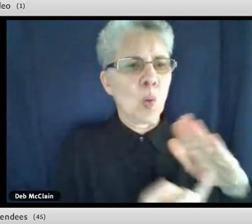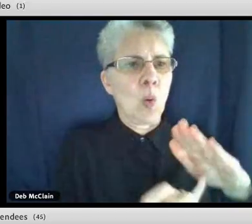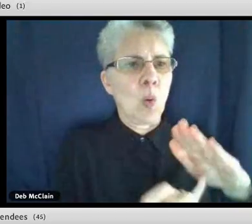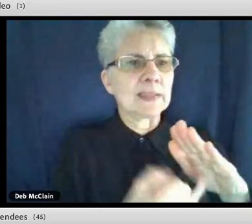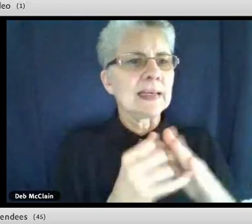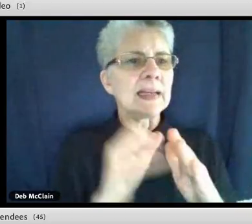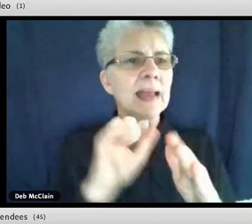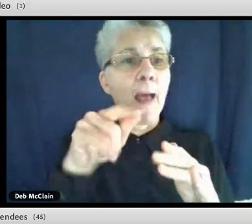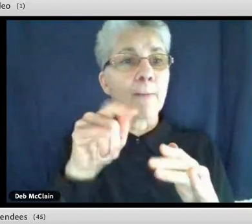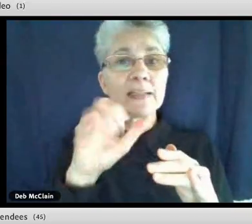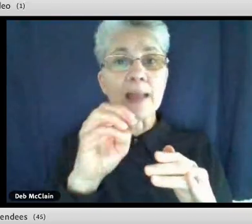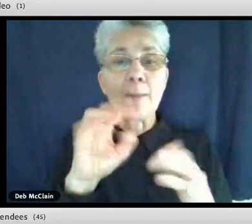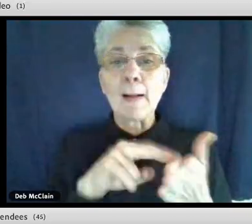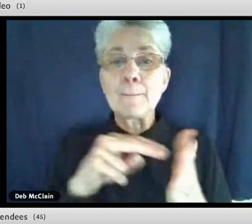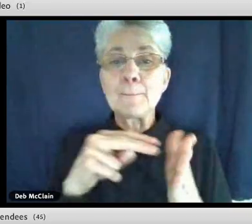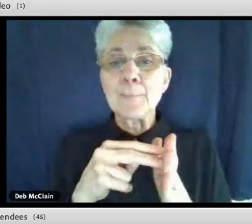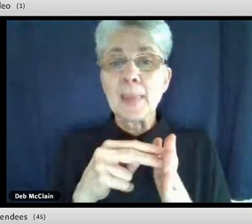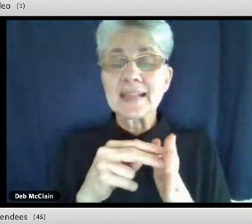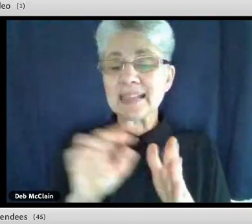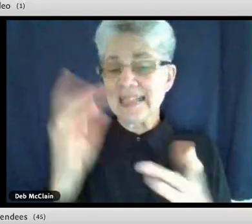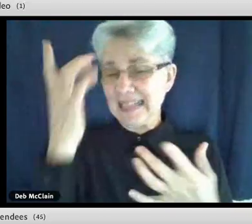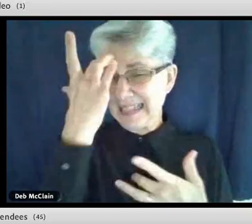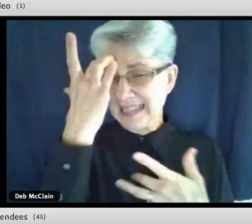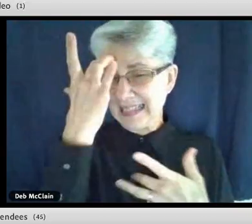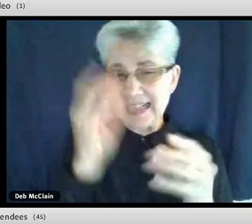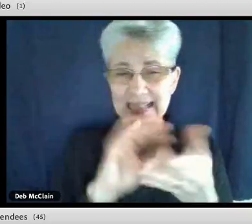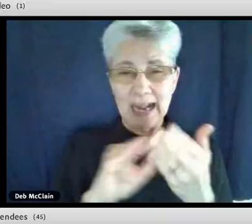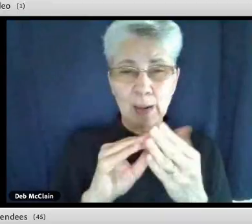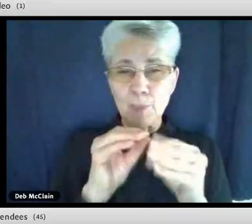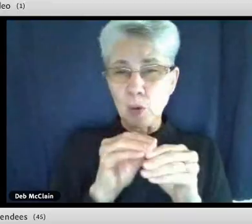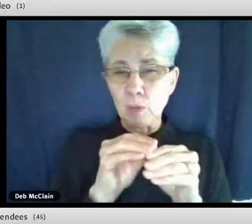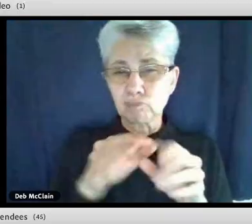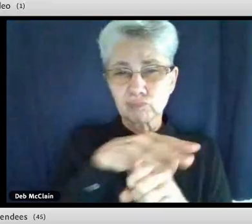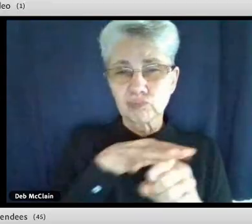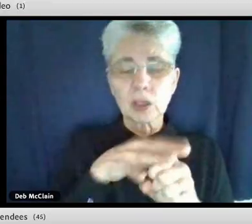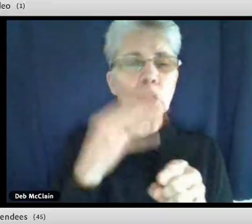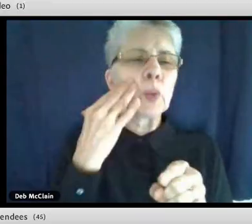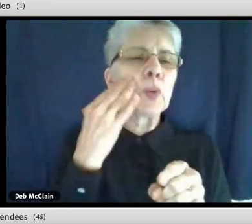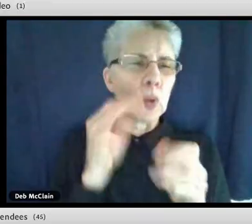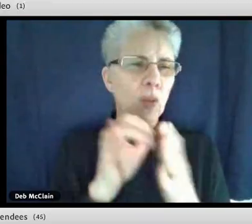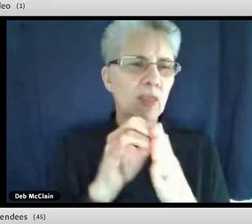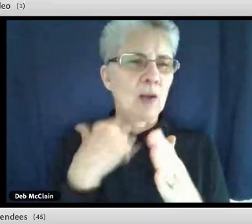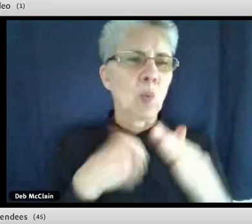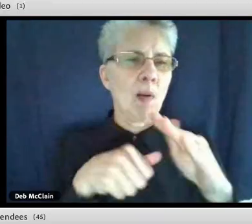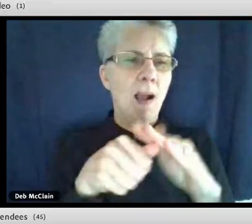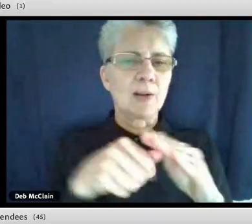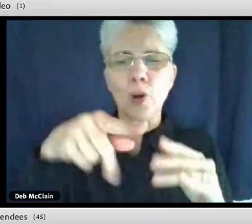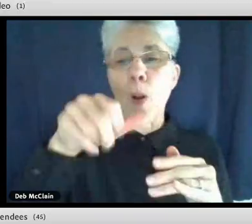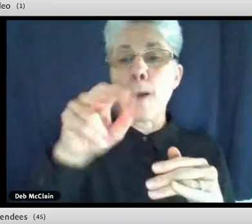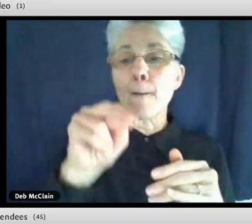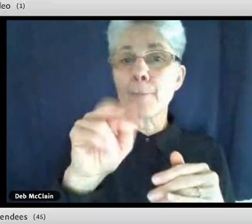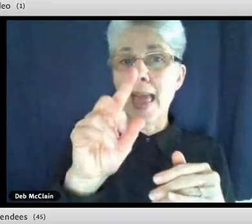Epidemic is a disease outbreak in a community or region, and you guys know that we're under a pandemic which is a little bit different.